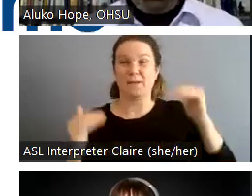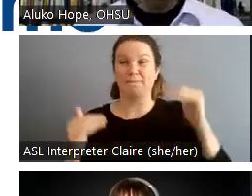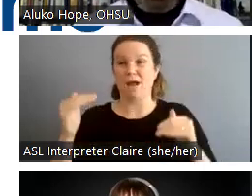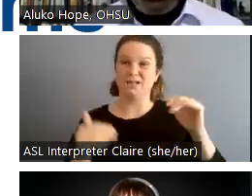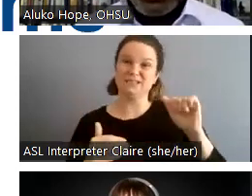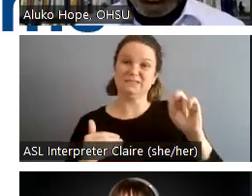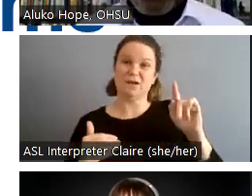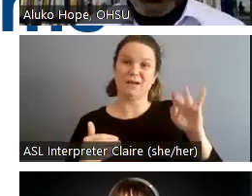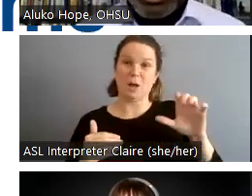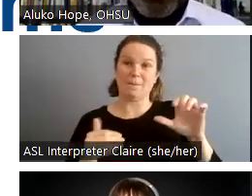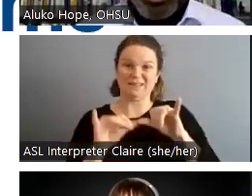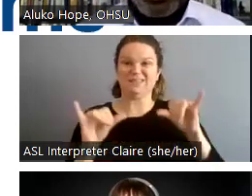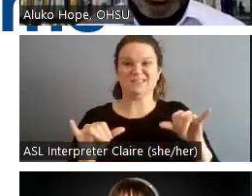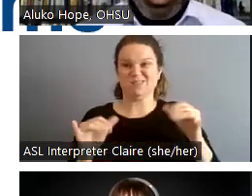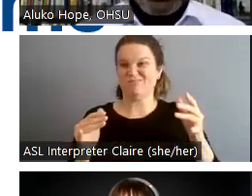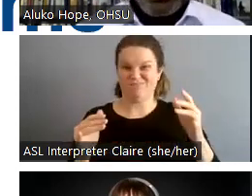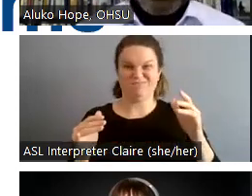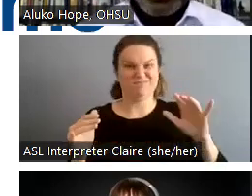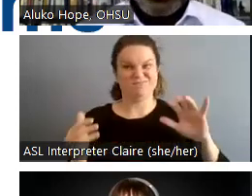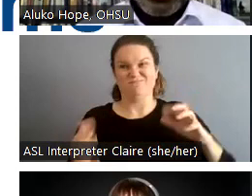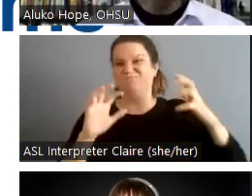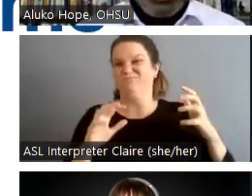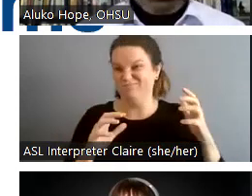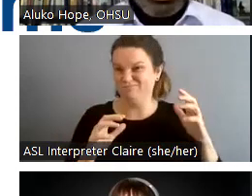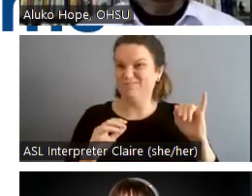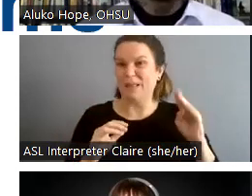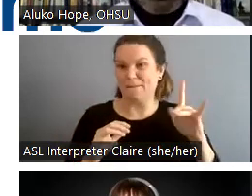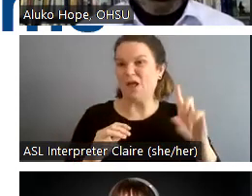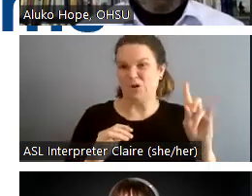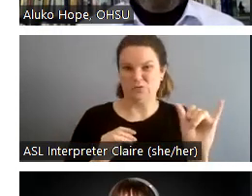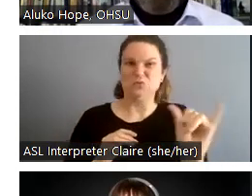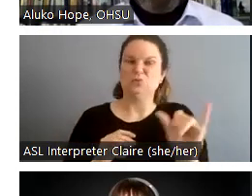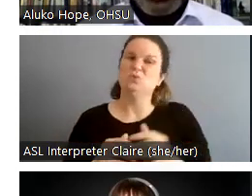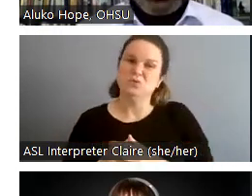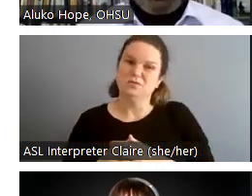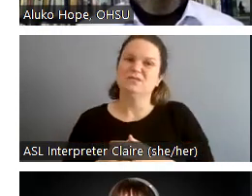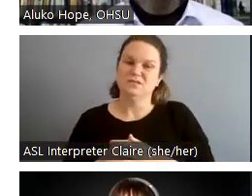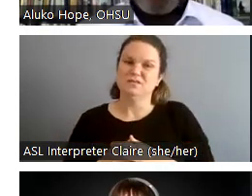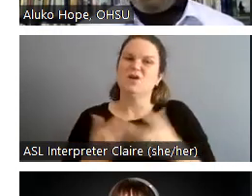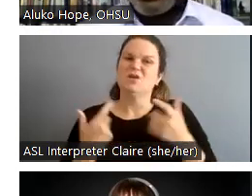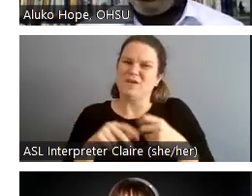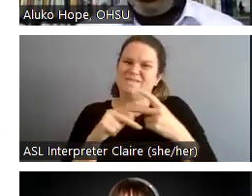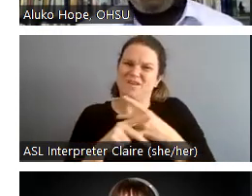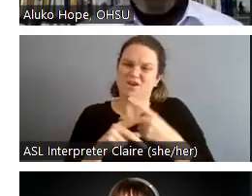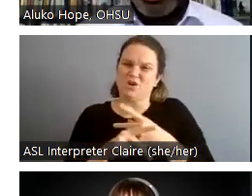system is something that we see often that's impaired. And so, I think- the next slide- I think we try to find